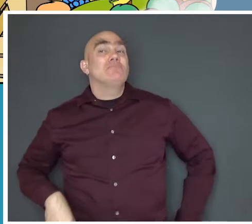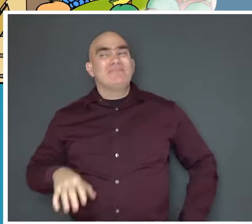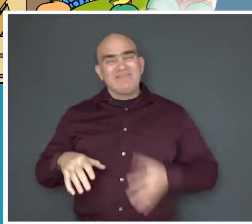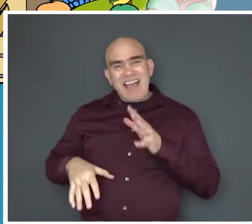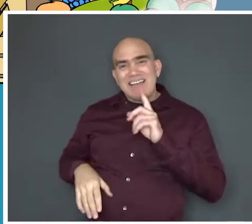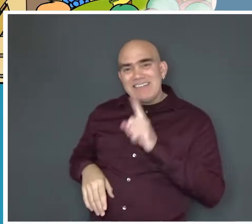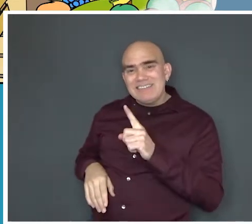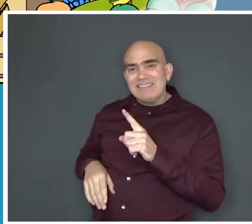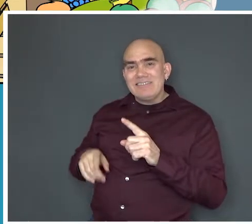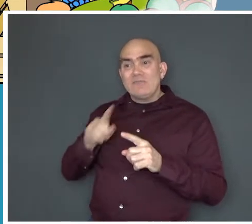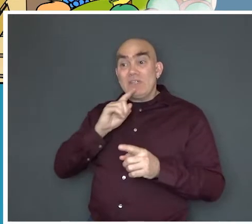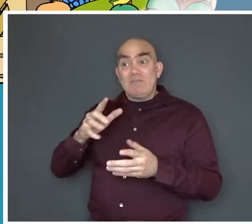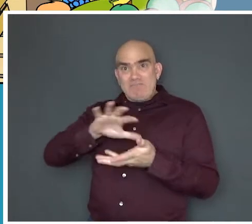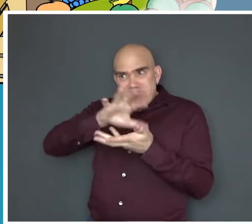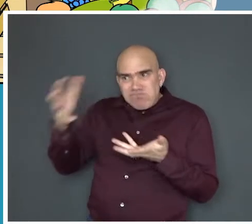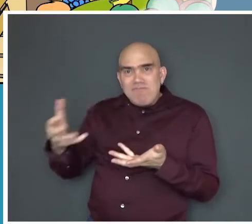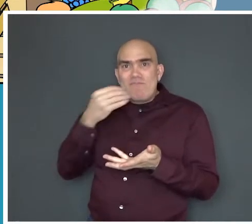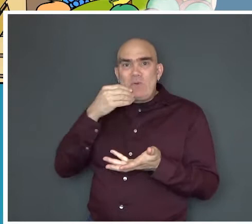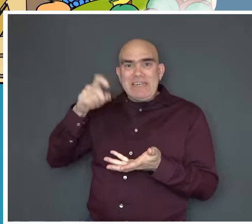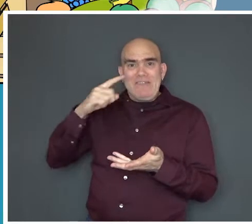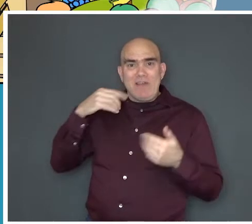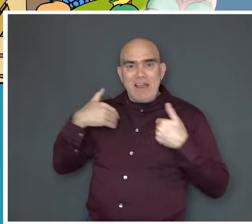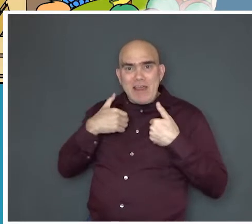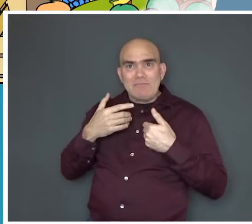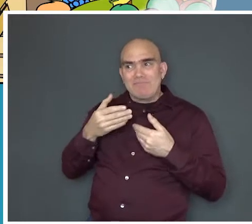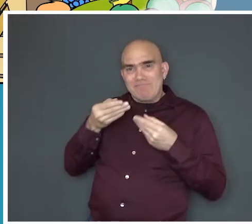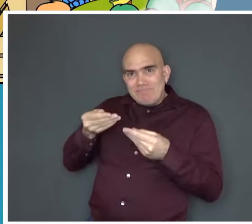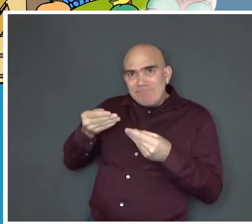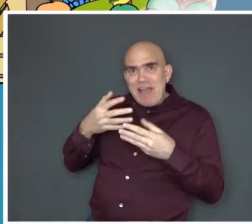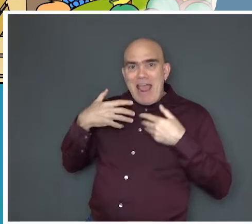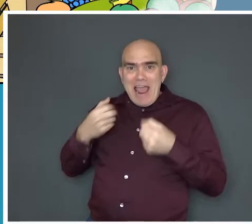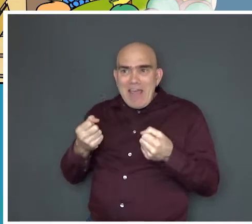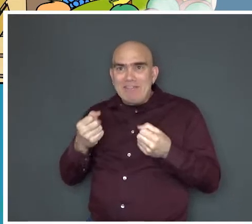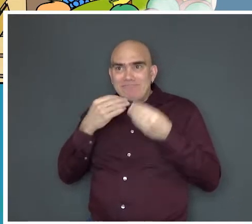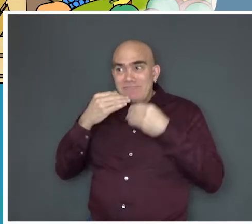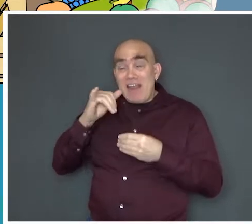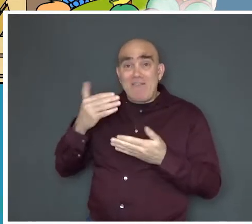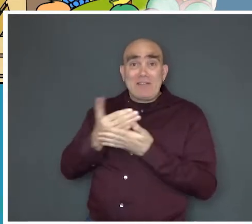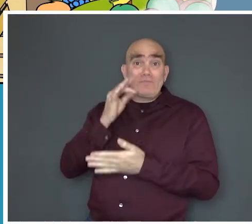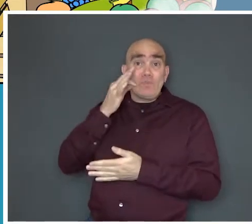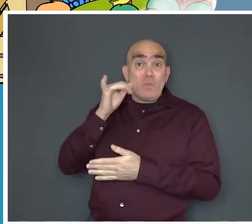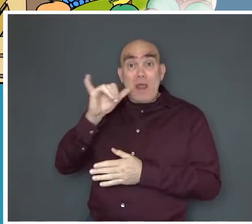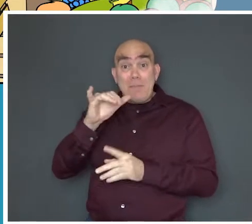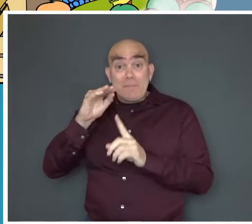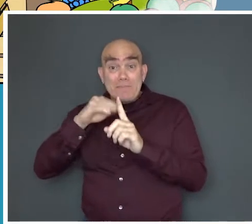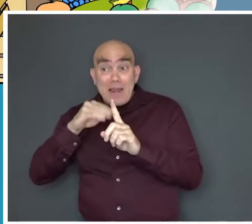It takes a lot of food to give all the animals healthy diets. Fresh fruit like bananas and apples are delivered every day.